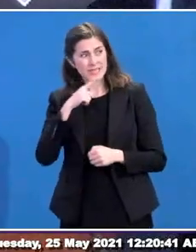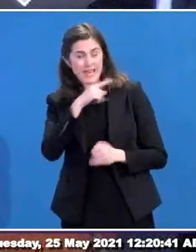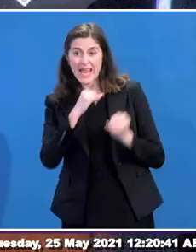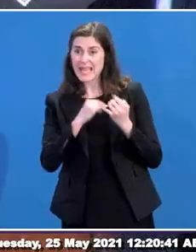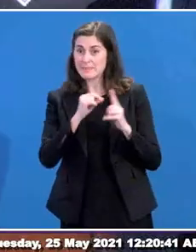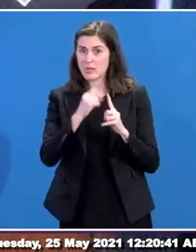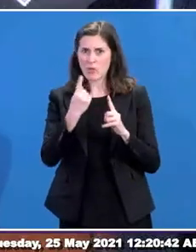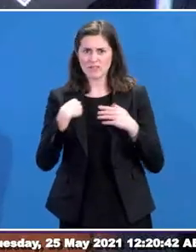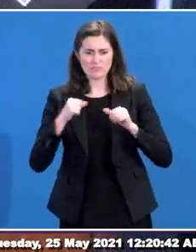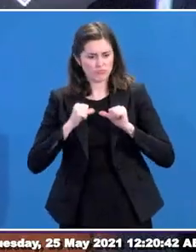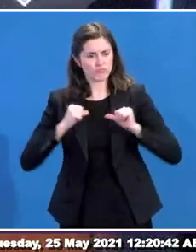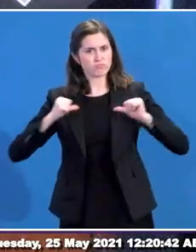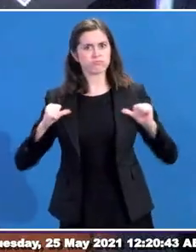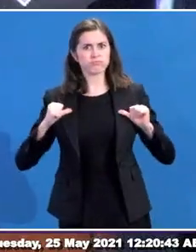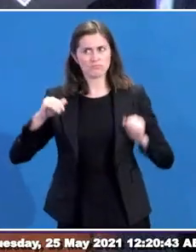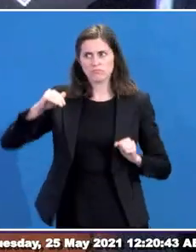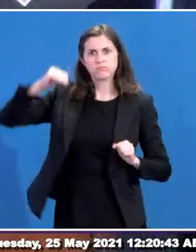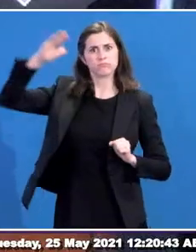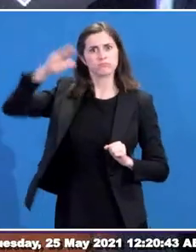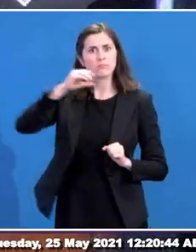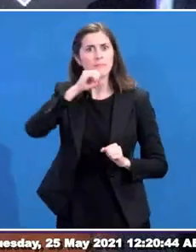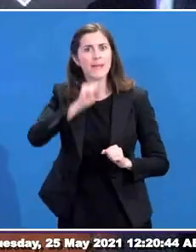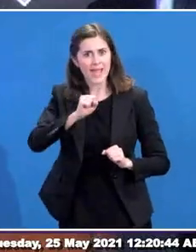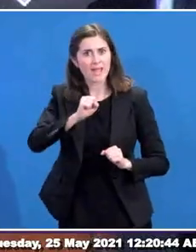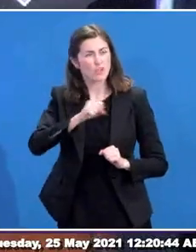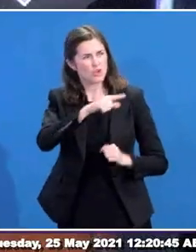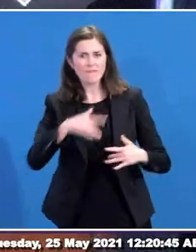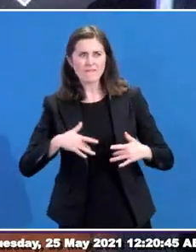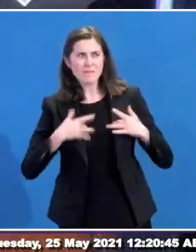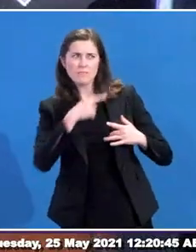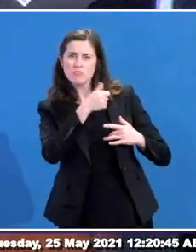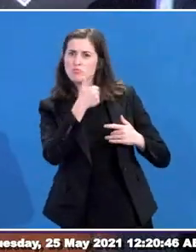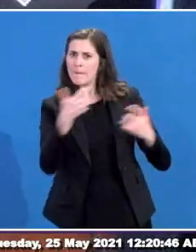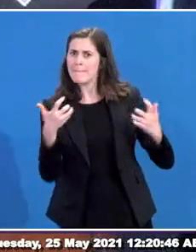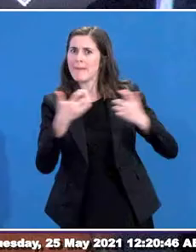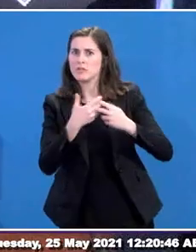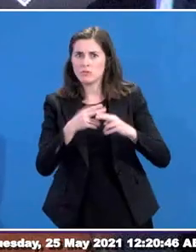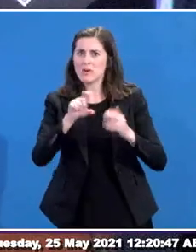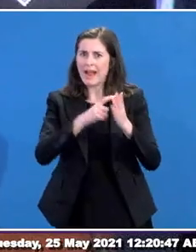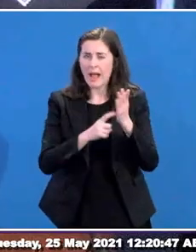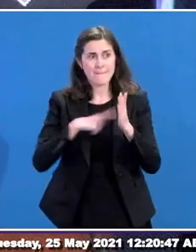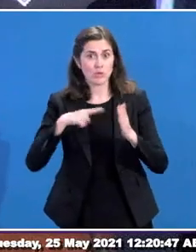Yeah. MS EASTMAN: He thought he might be able to manage Carl if Carl had any behaviours Is that right?